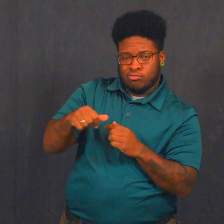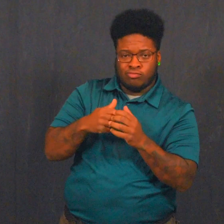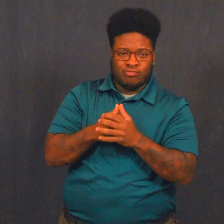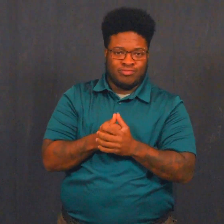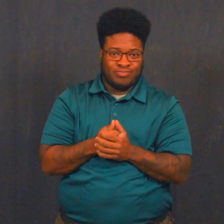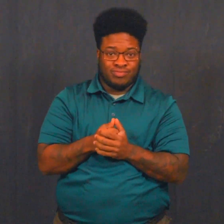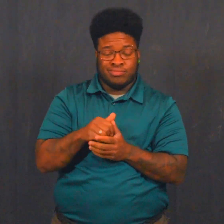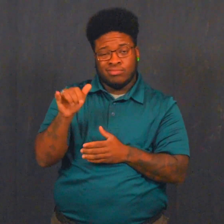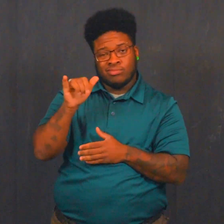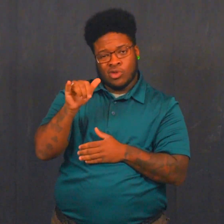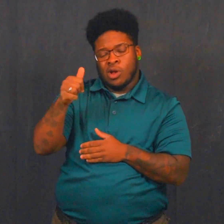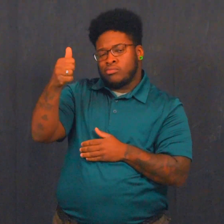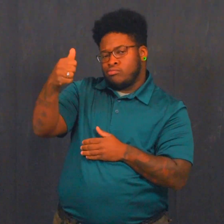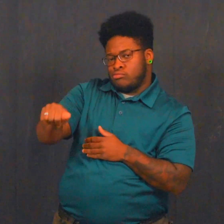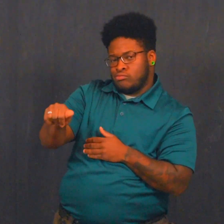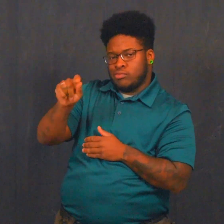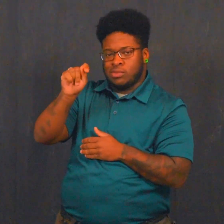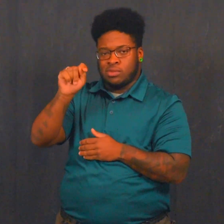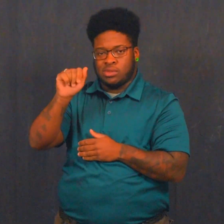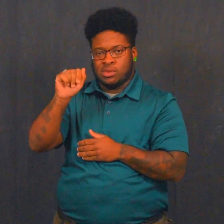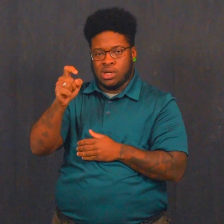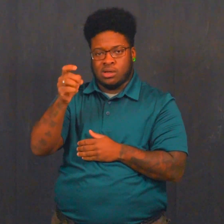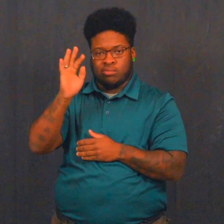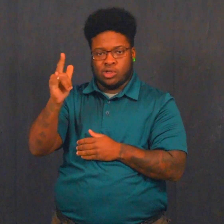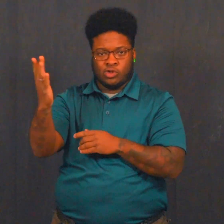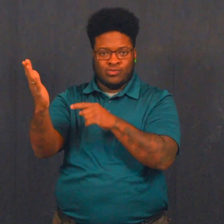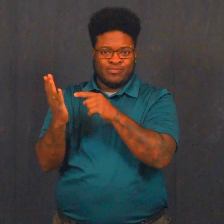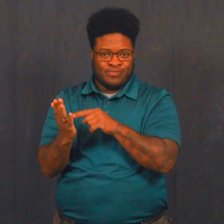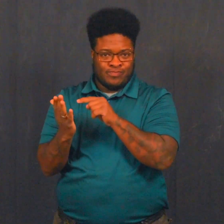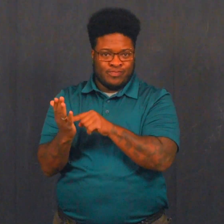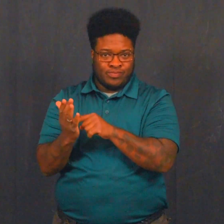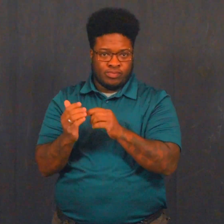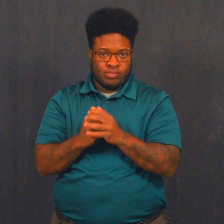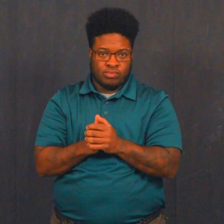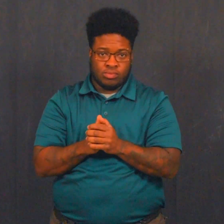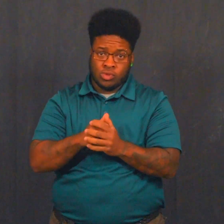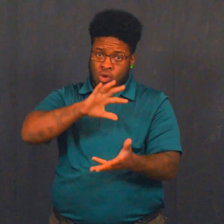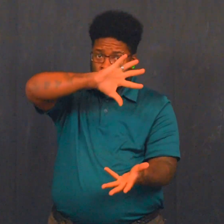The Governor also vetoed the tax bill.